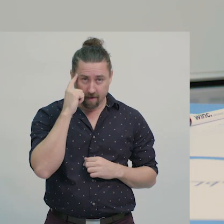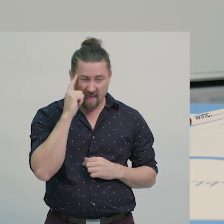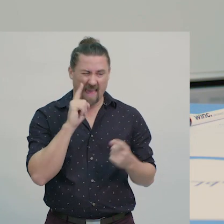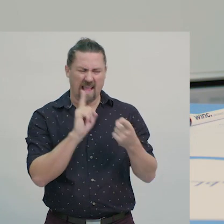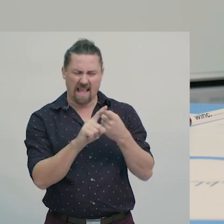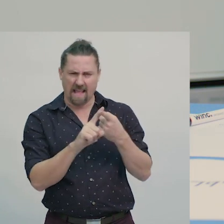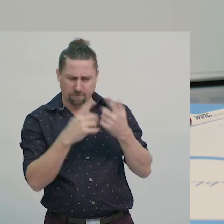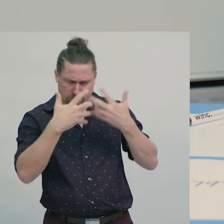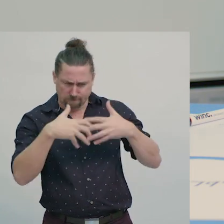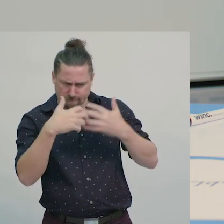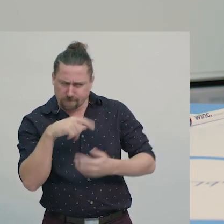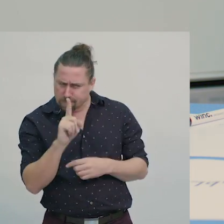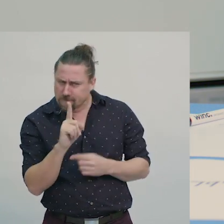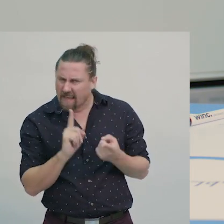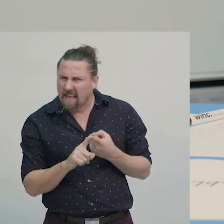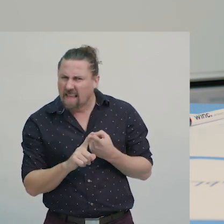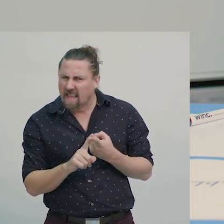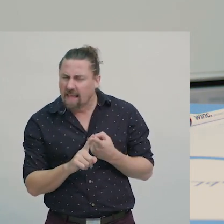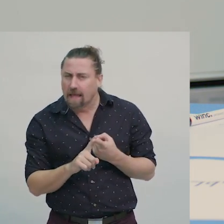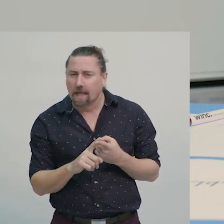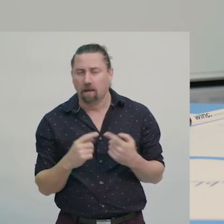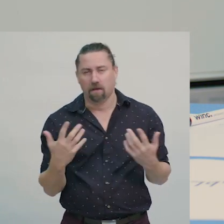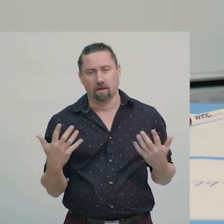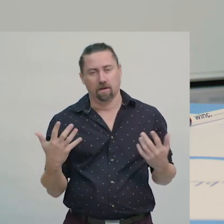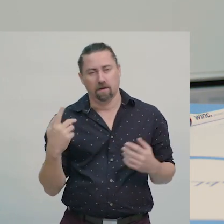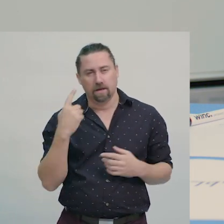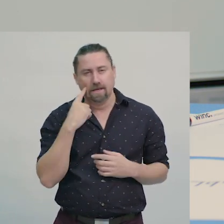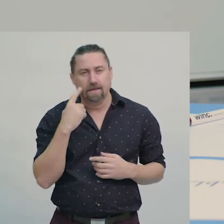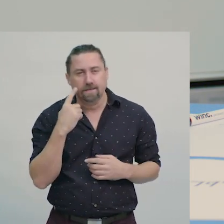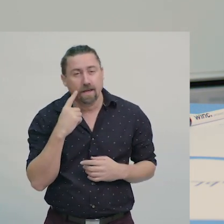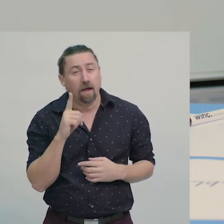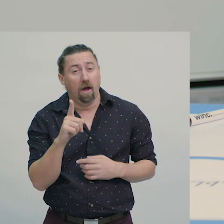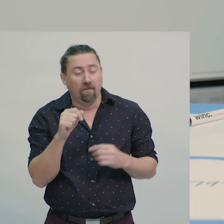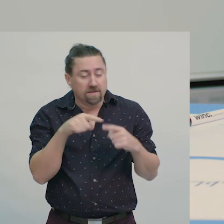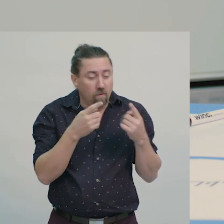The best about geometry is that there are many different ways of getting the answers.